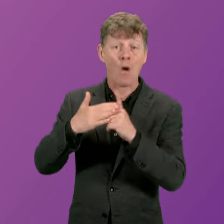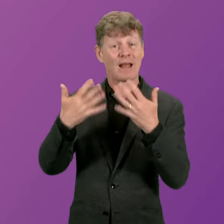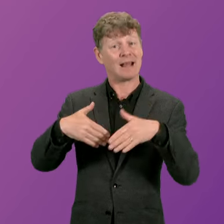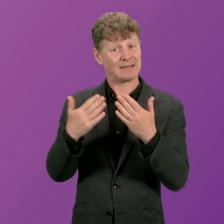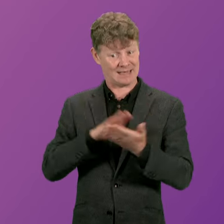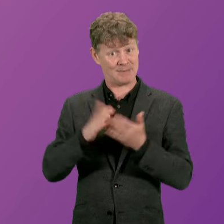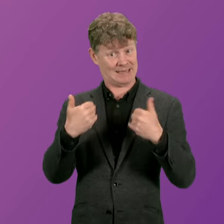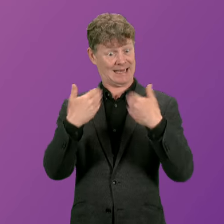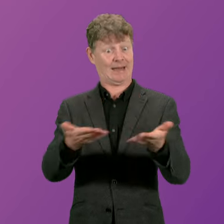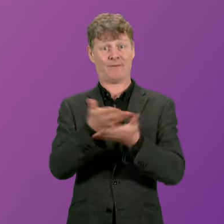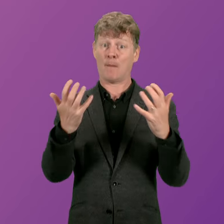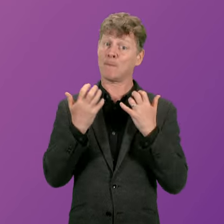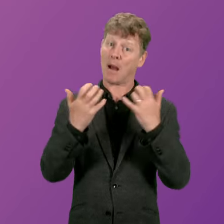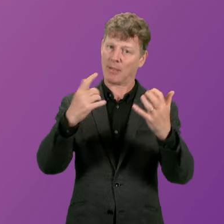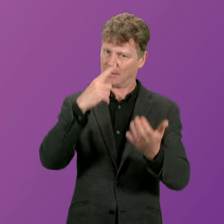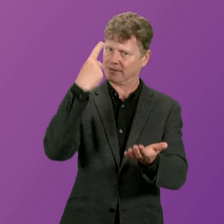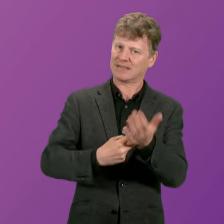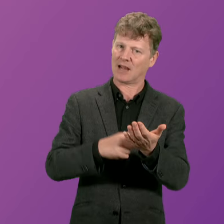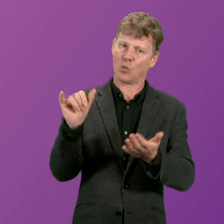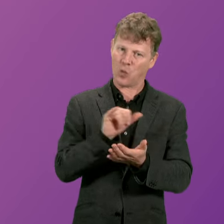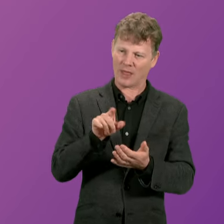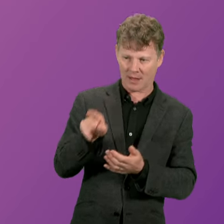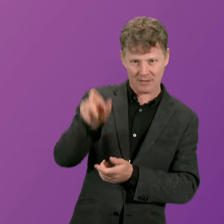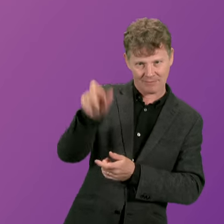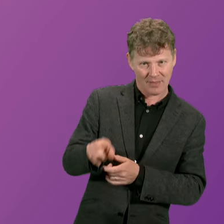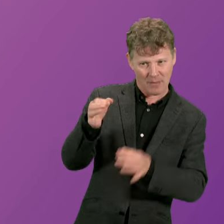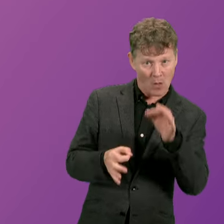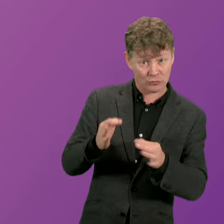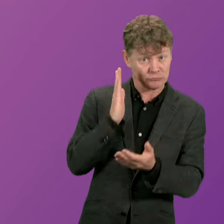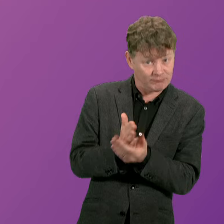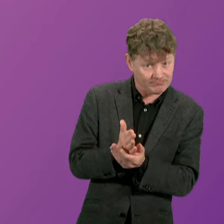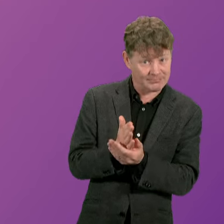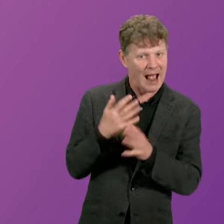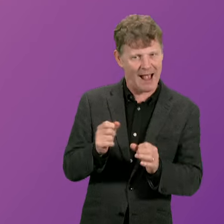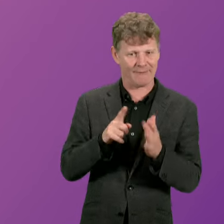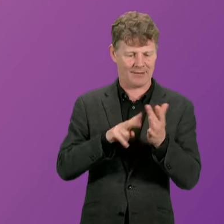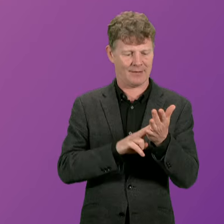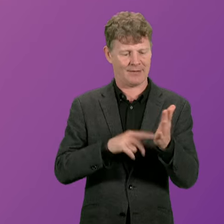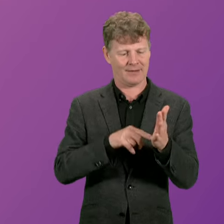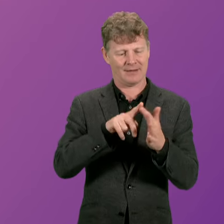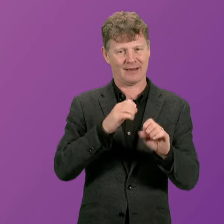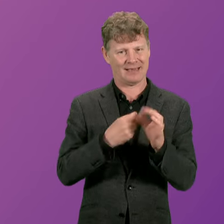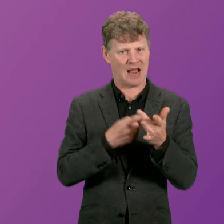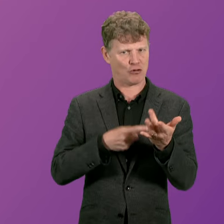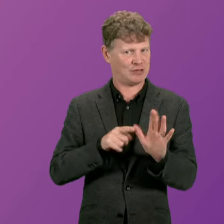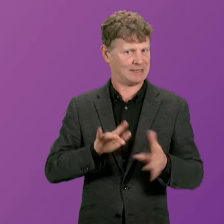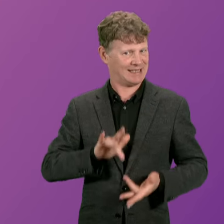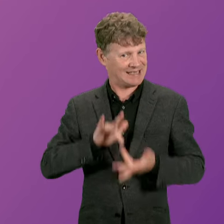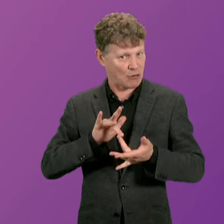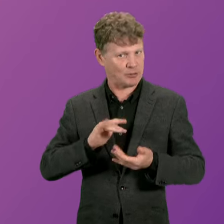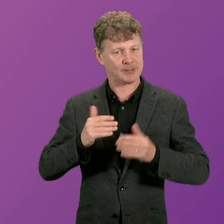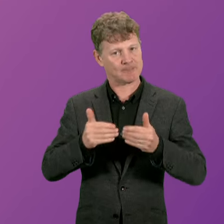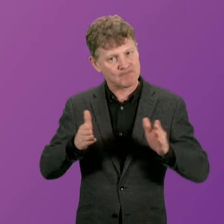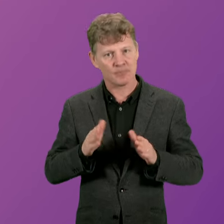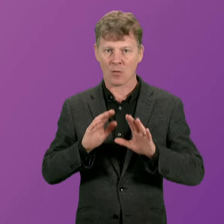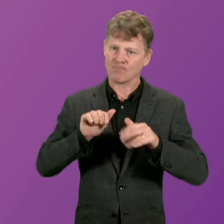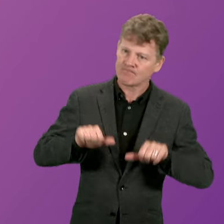believe that the politician who they sent to Parliament to represent them has integrity?